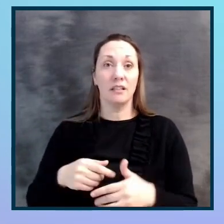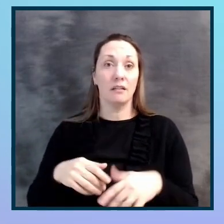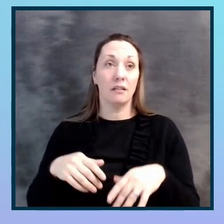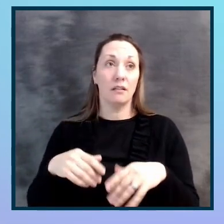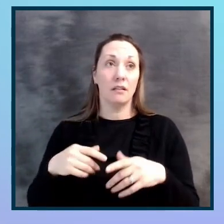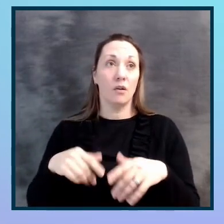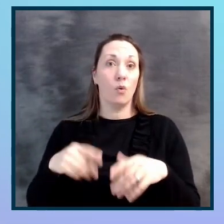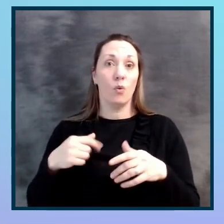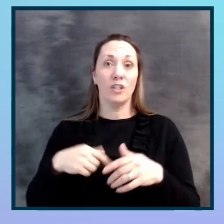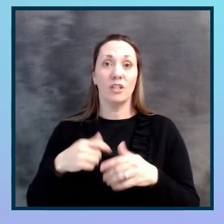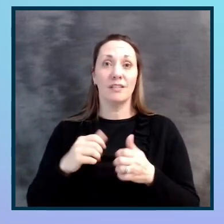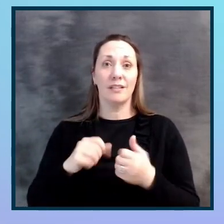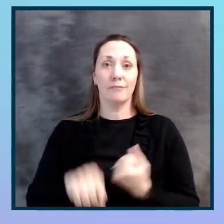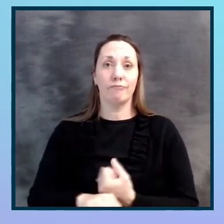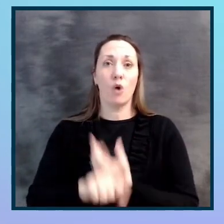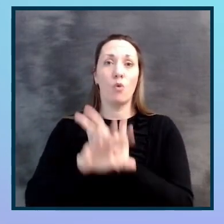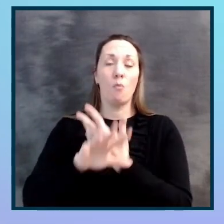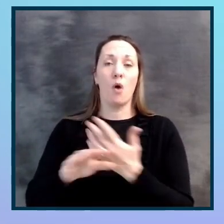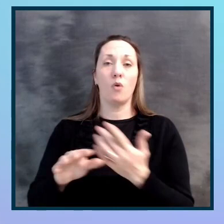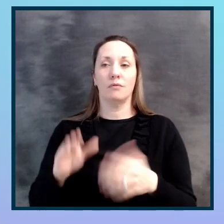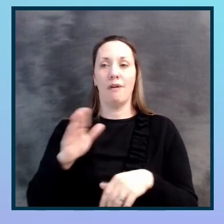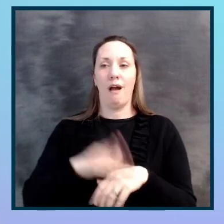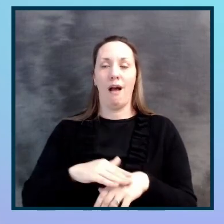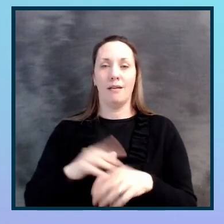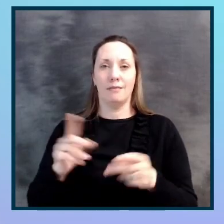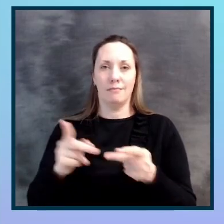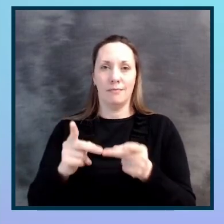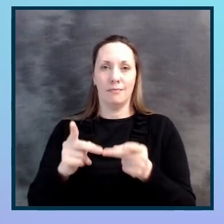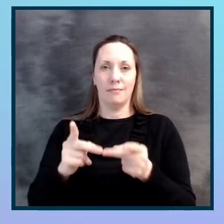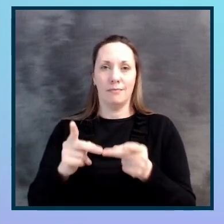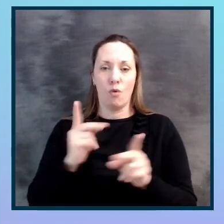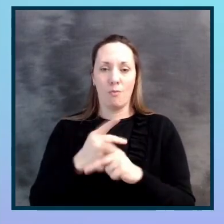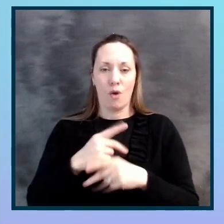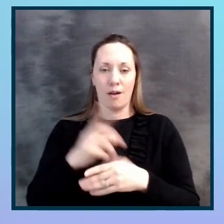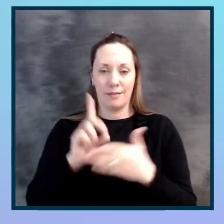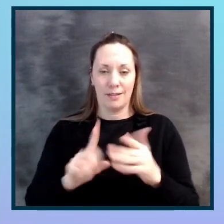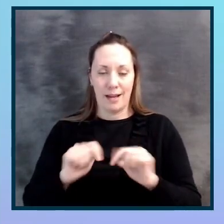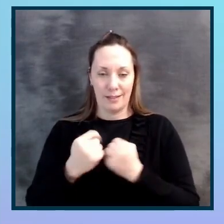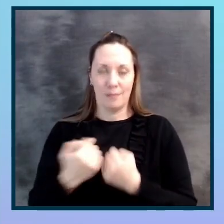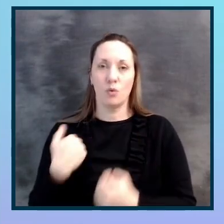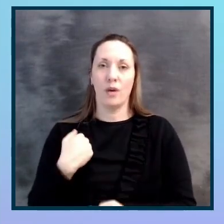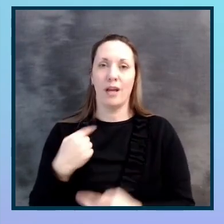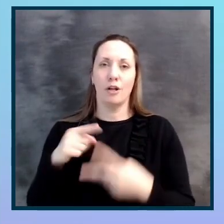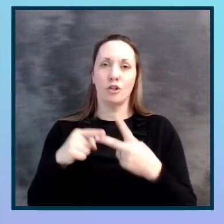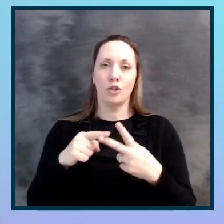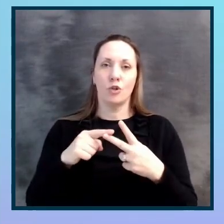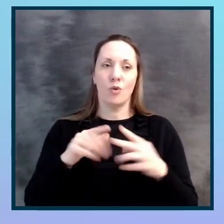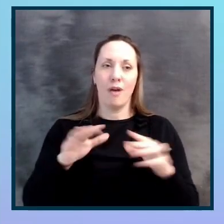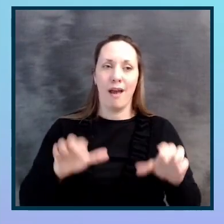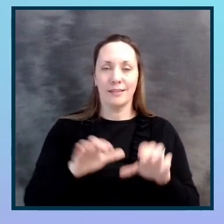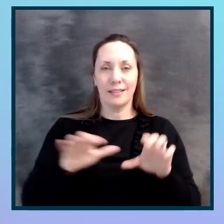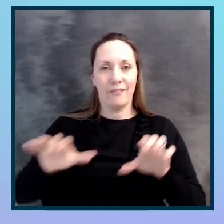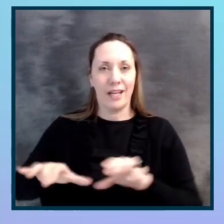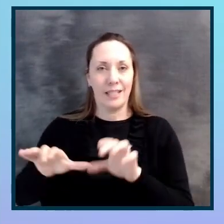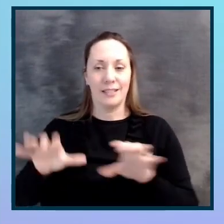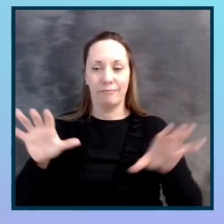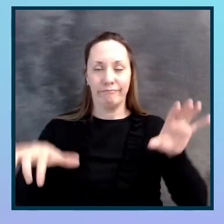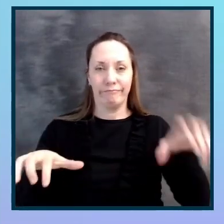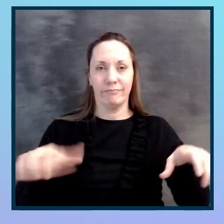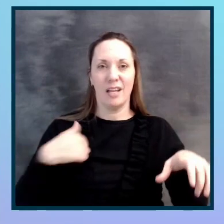a remote onsite with the product and design teams and we had two activities that I think went over very well.